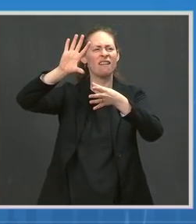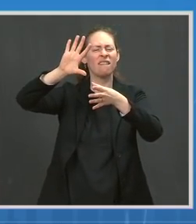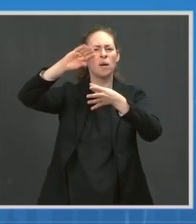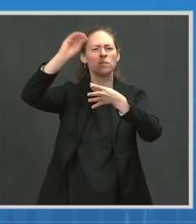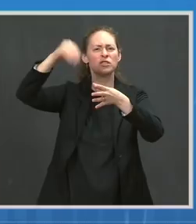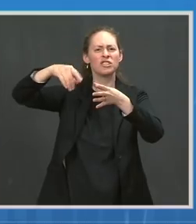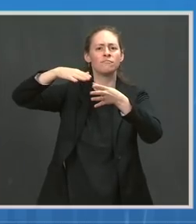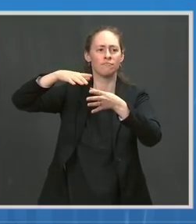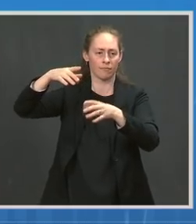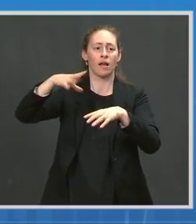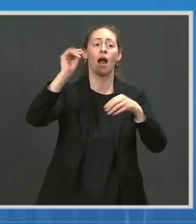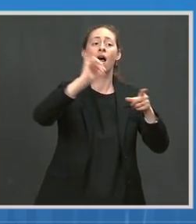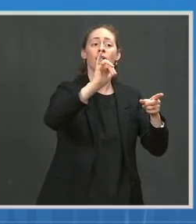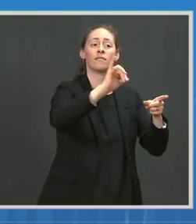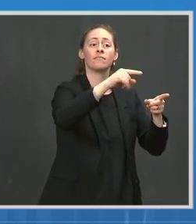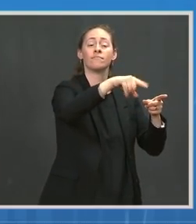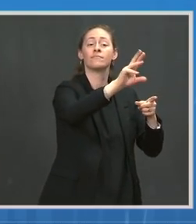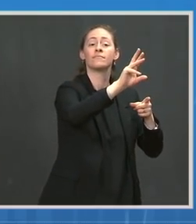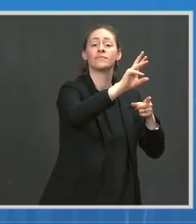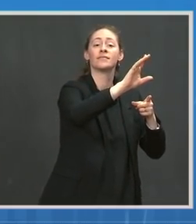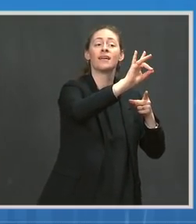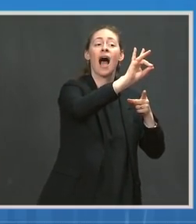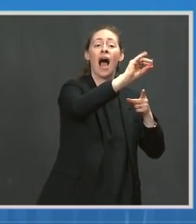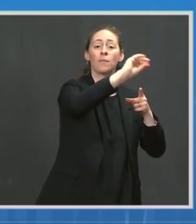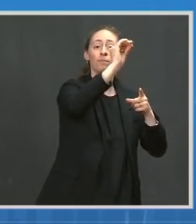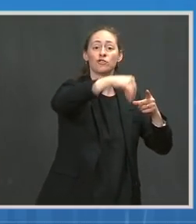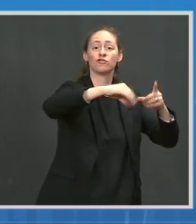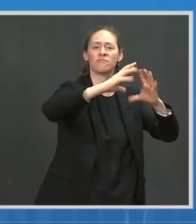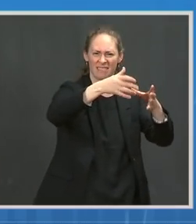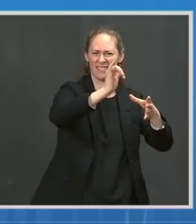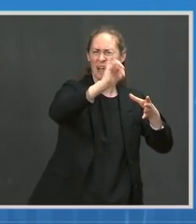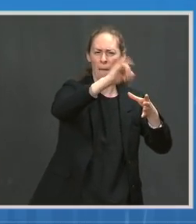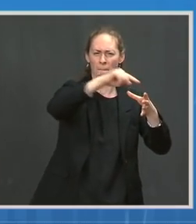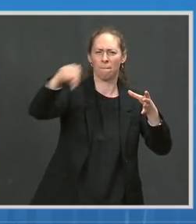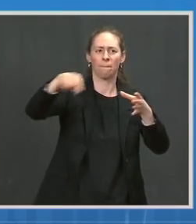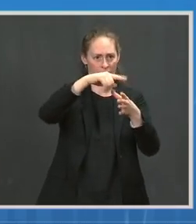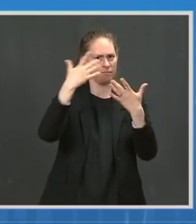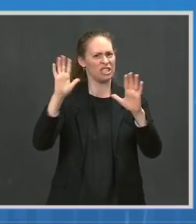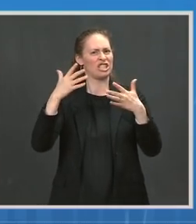and more than 25 percent of people are fully vaccinated]. This is tremendous progress.